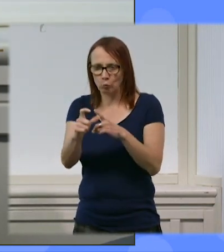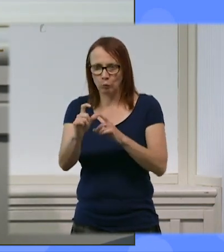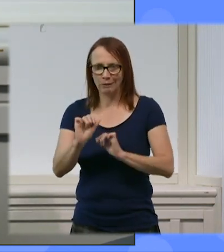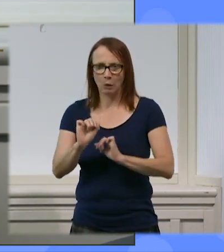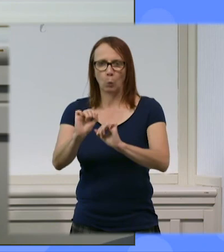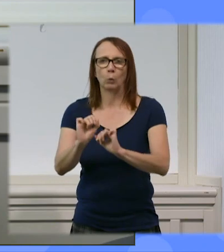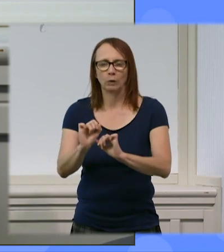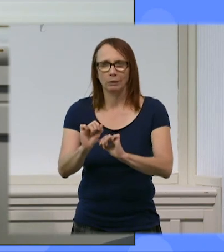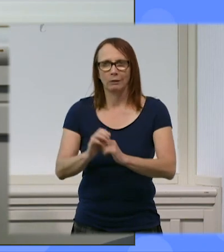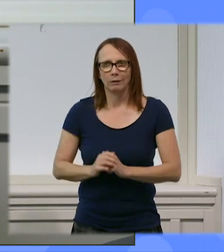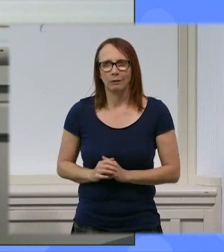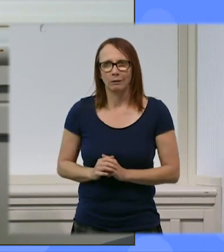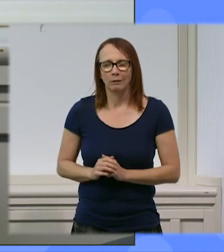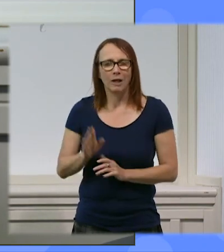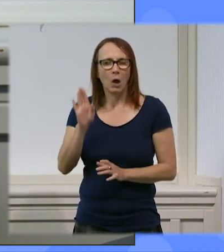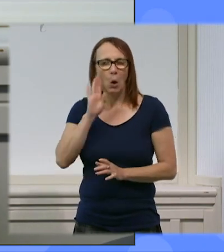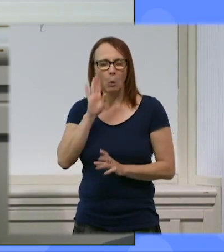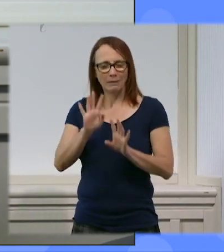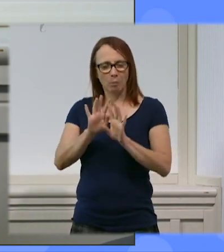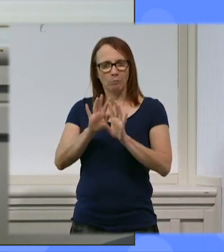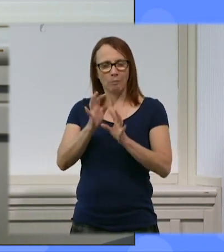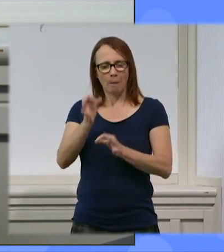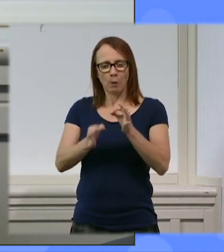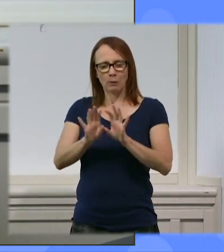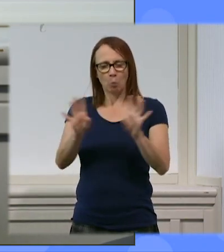morning a little bit in the political discussion about locally owned banks but